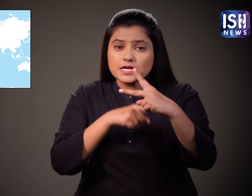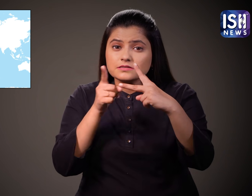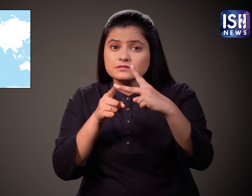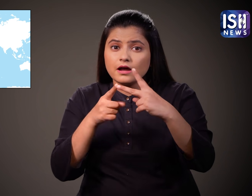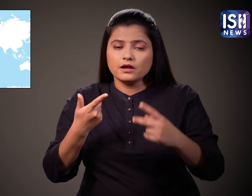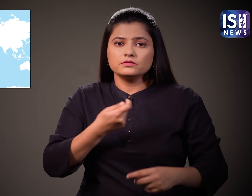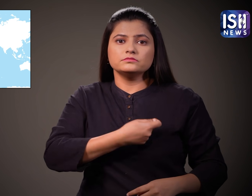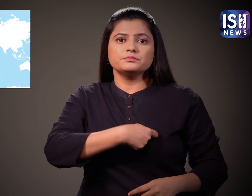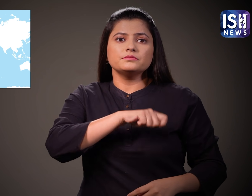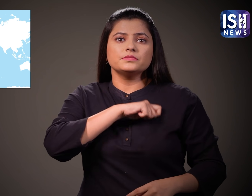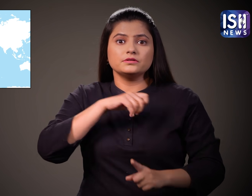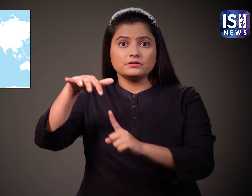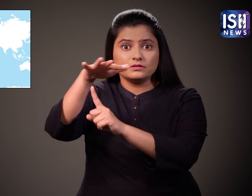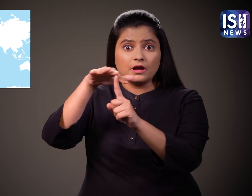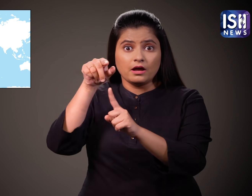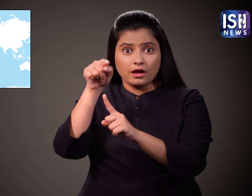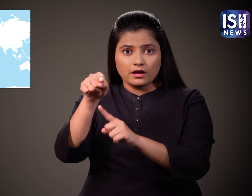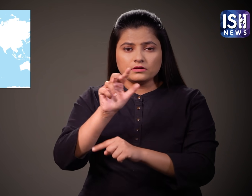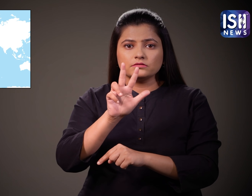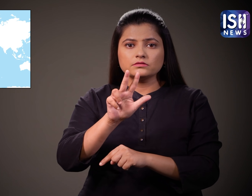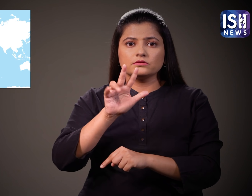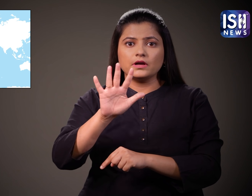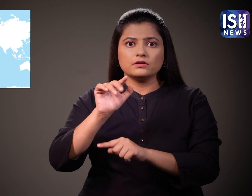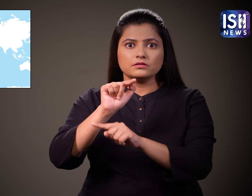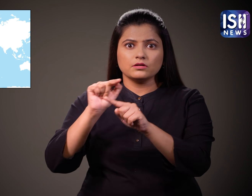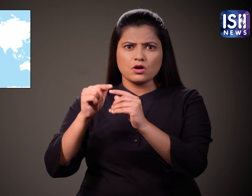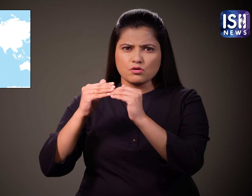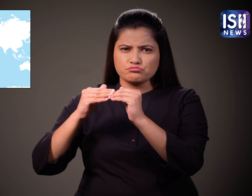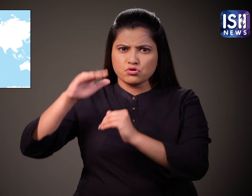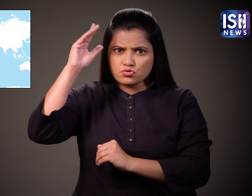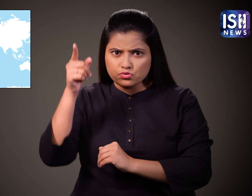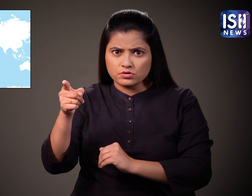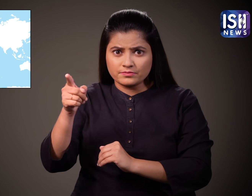On second place is Spain with 85%